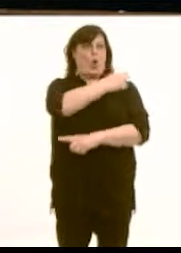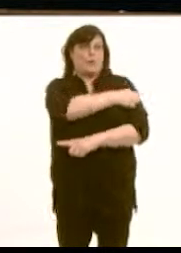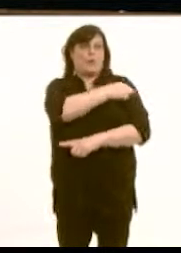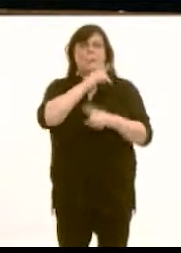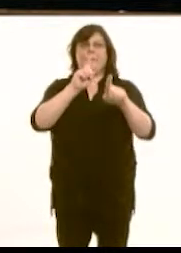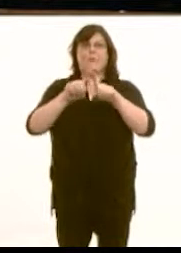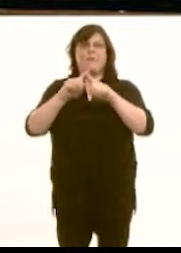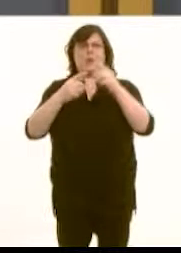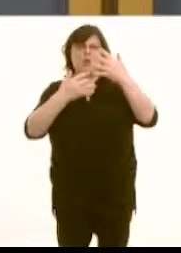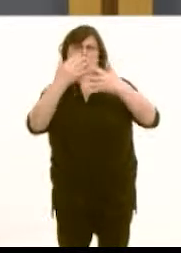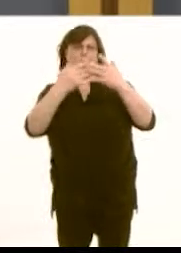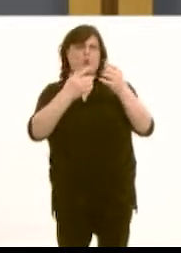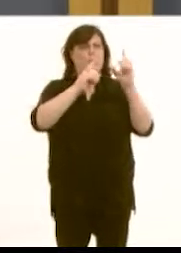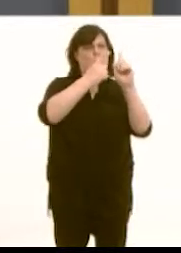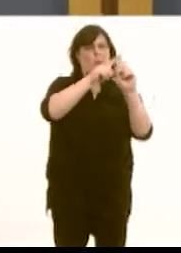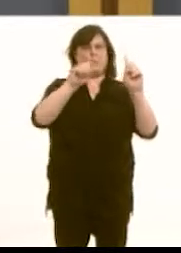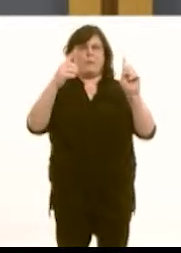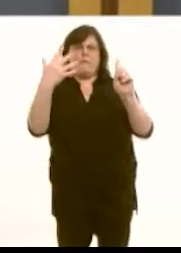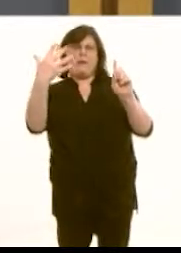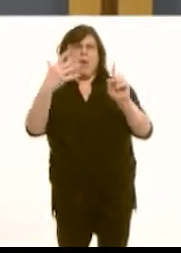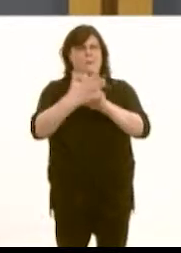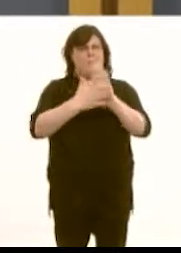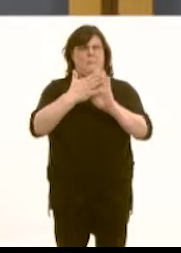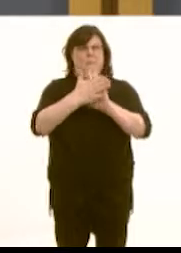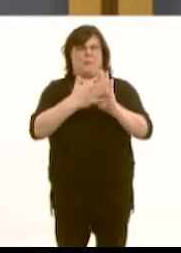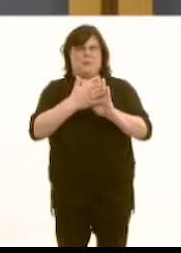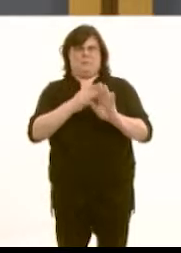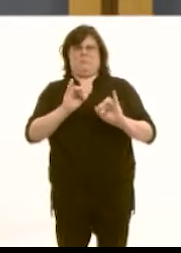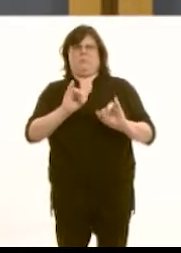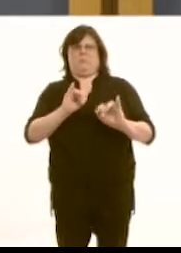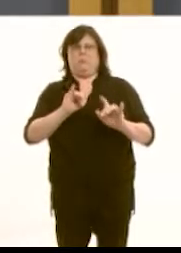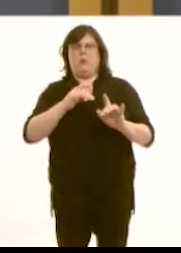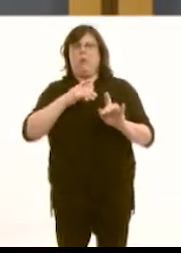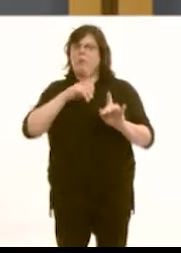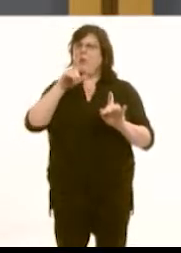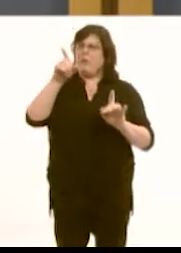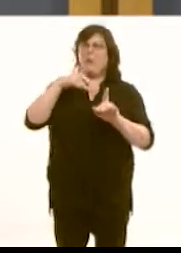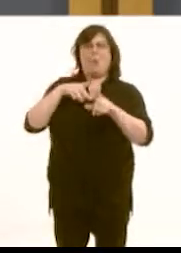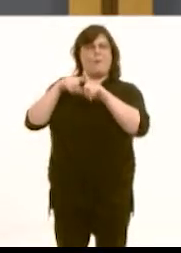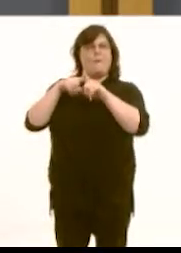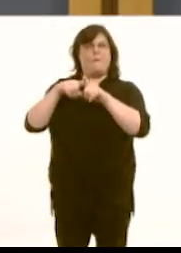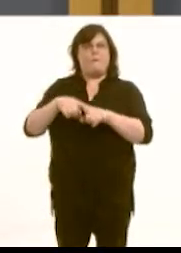hospitals is the clearest indication yet that they will follow the trail blazed by David